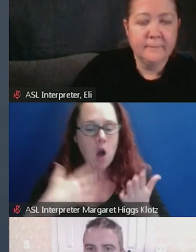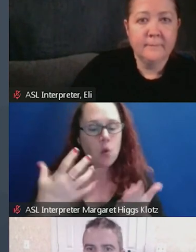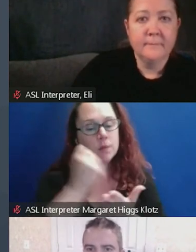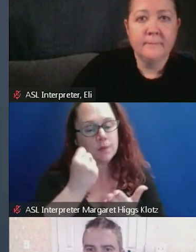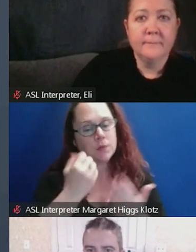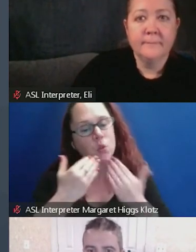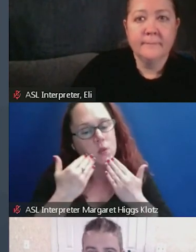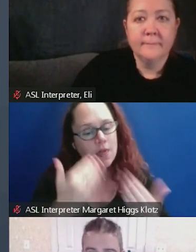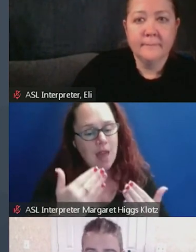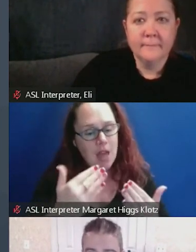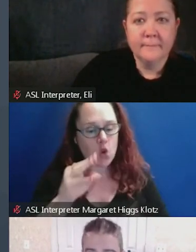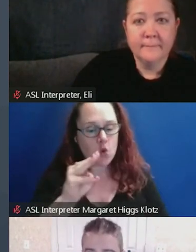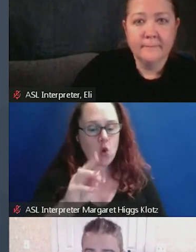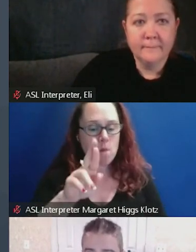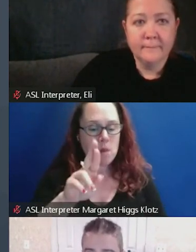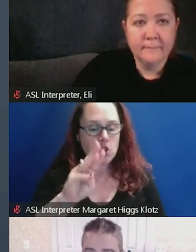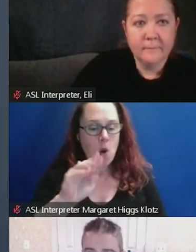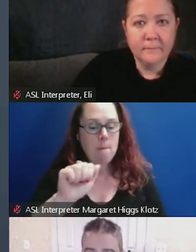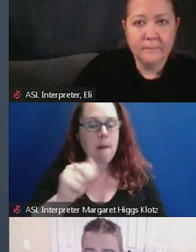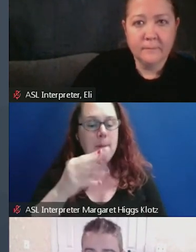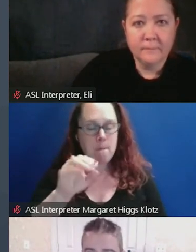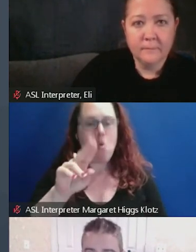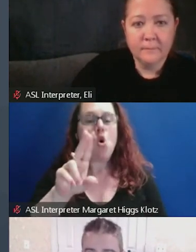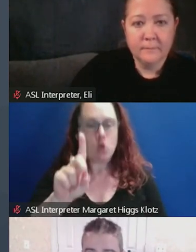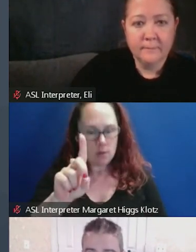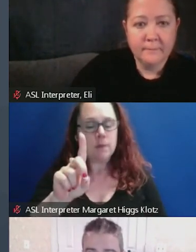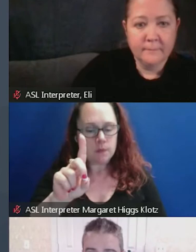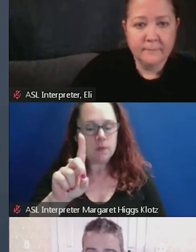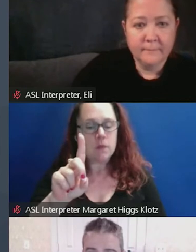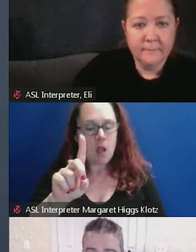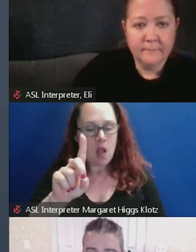Mo is mowed and we're deeply appreciative of your comments.